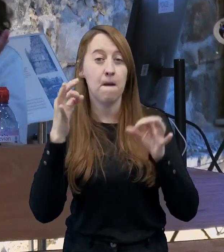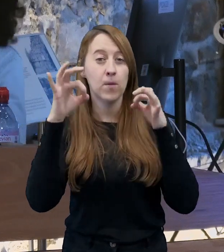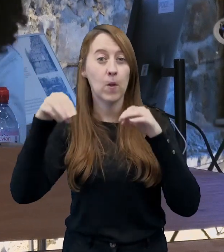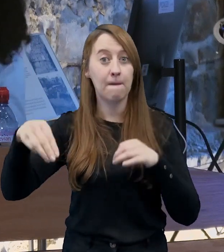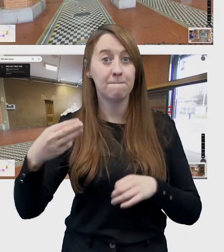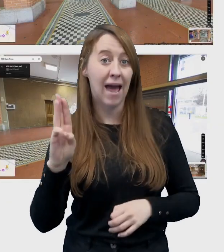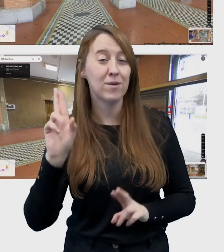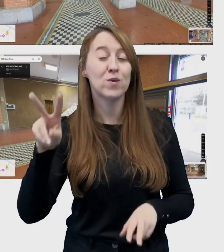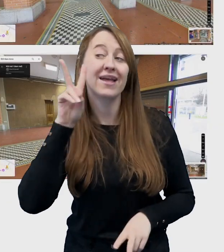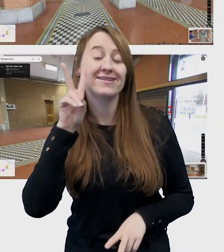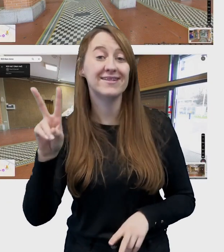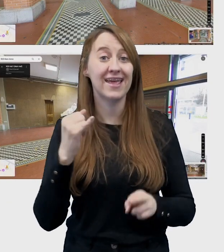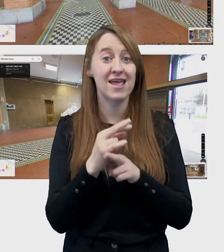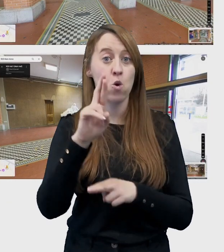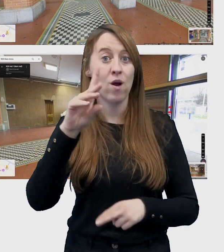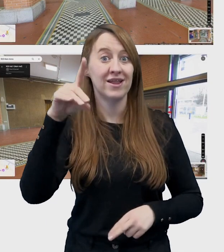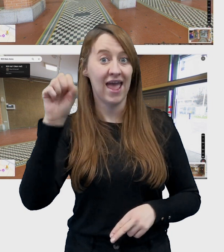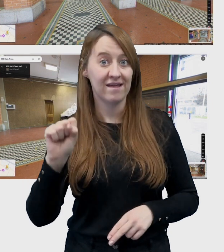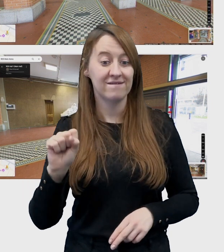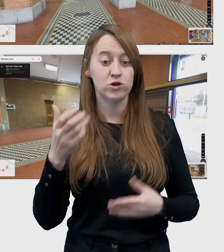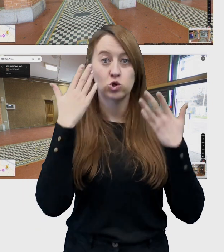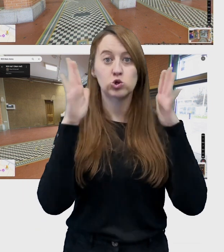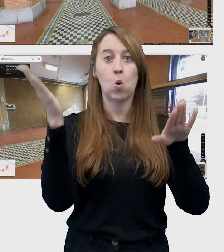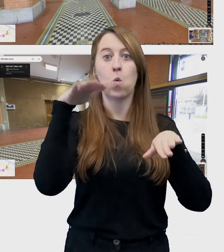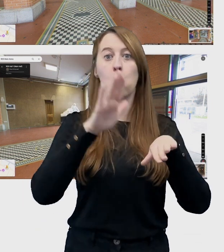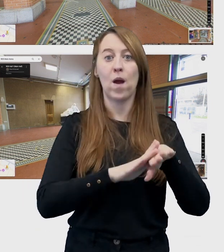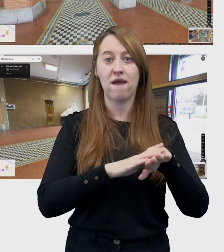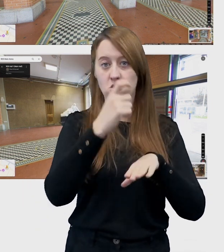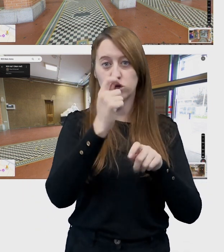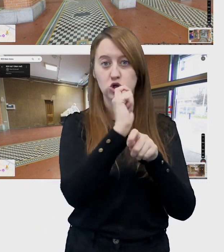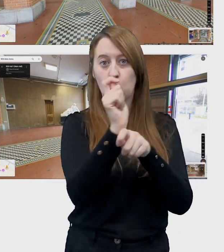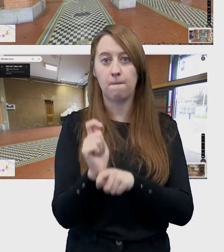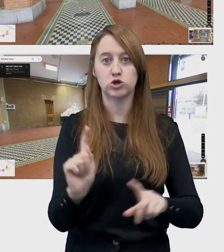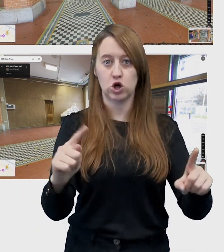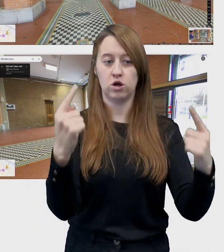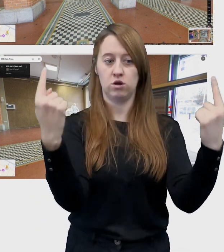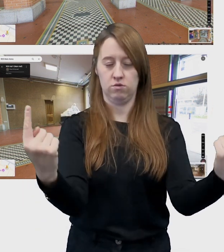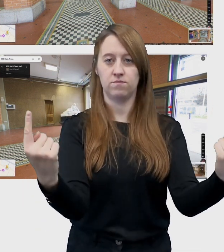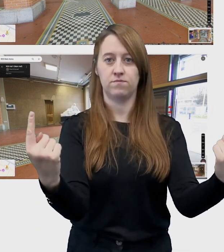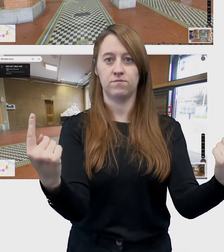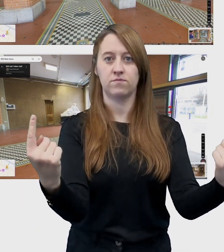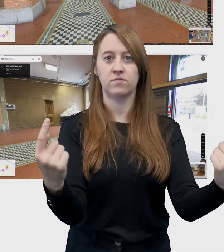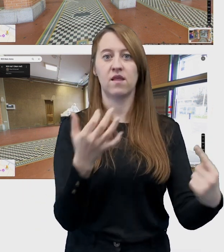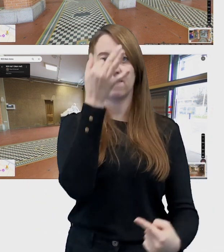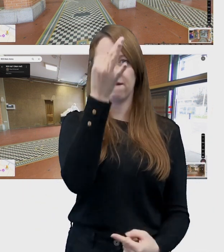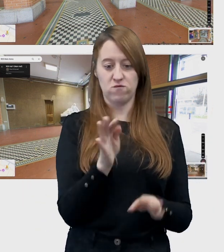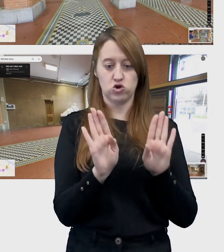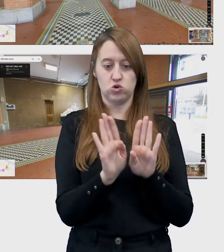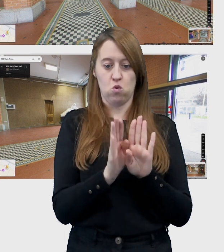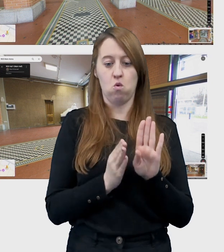by the way - which show you the locations of these sculptures. So you can see from the front door to your right hand side,